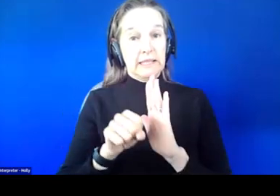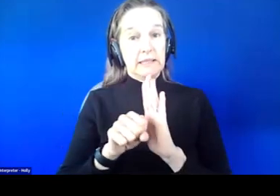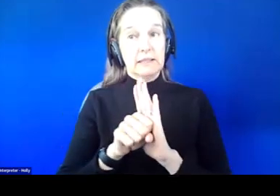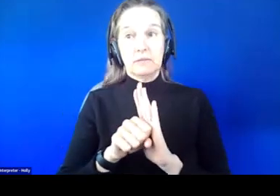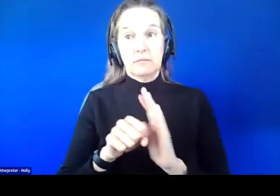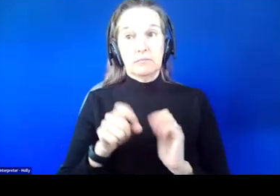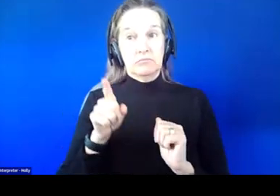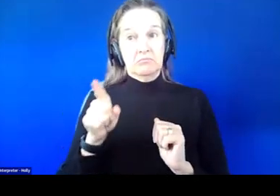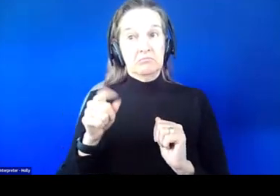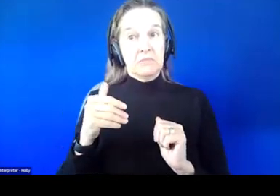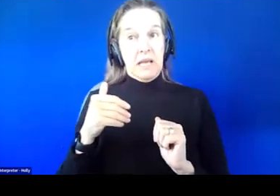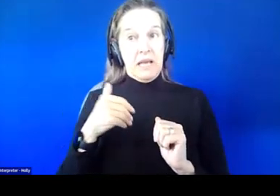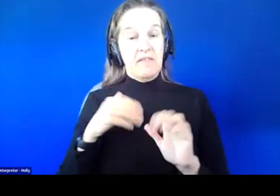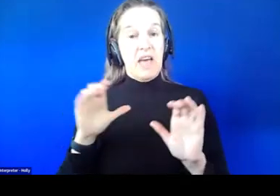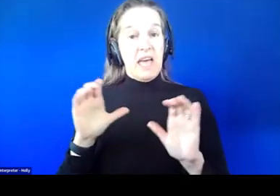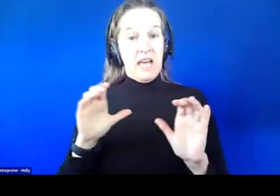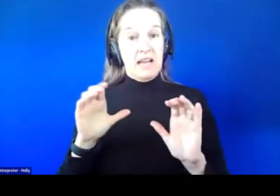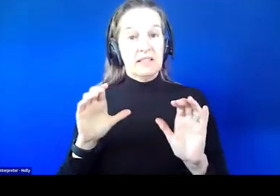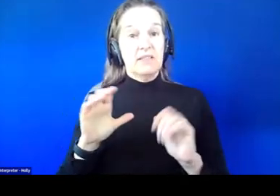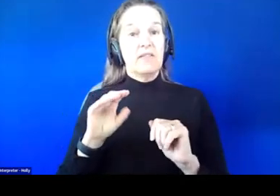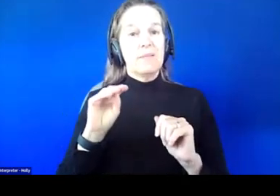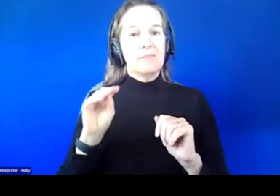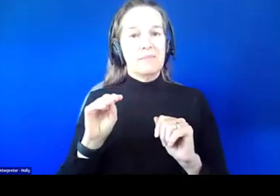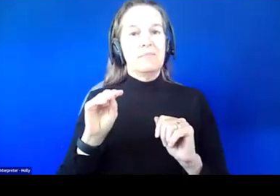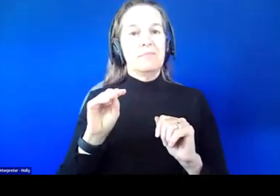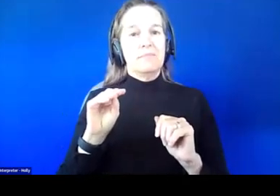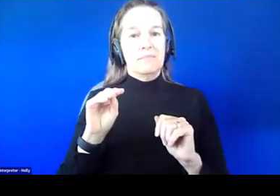money follows the person programs as of 2025.